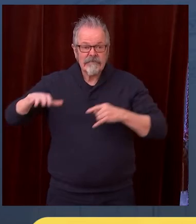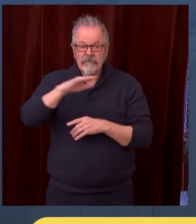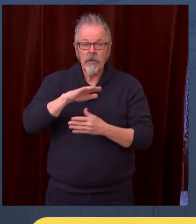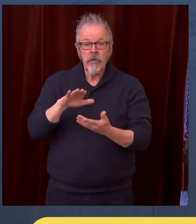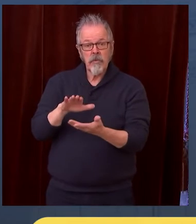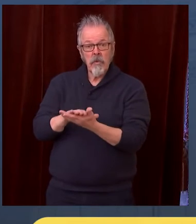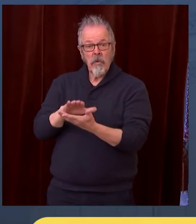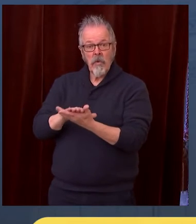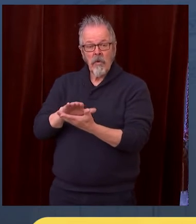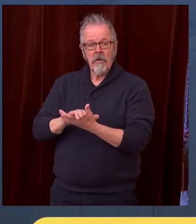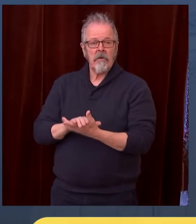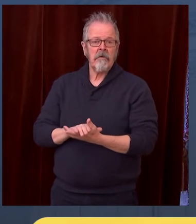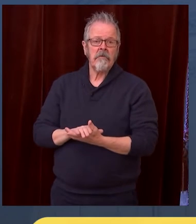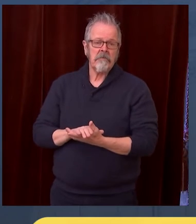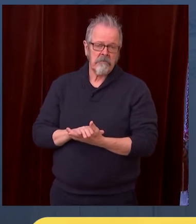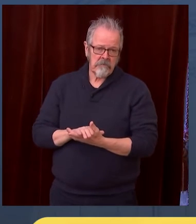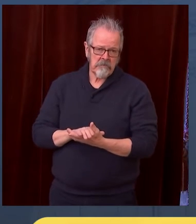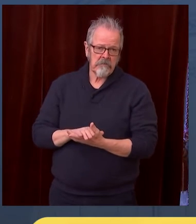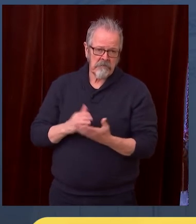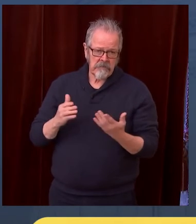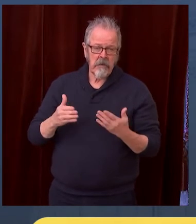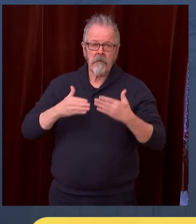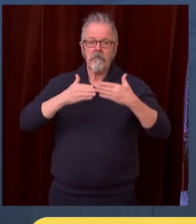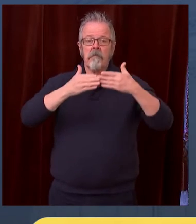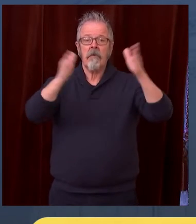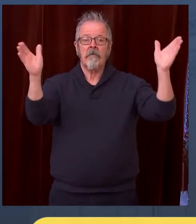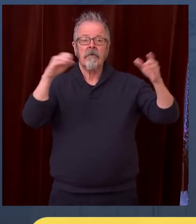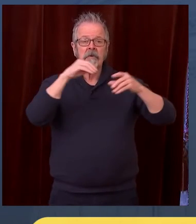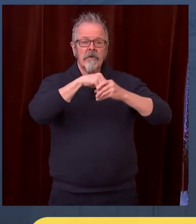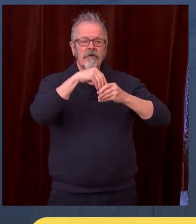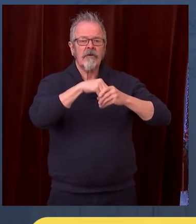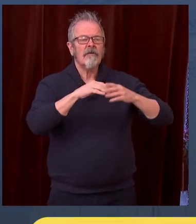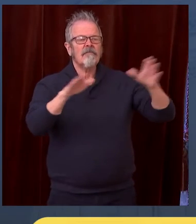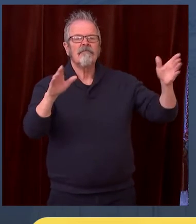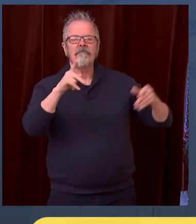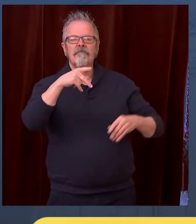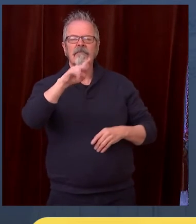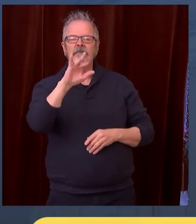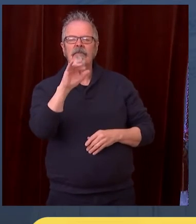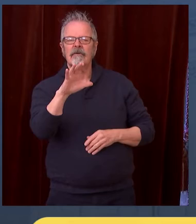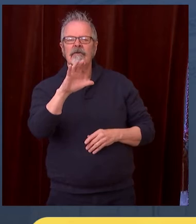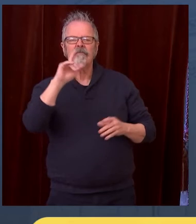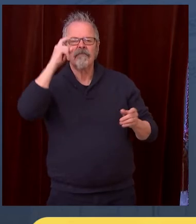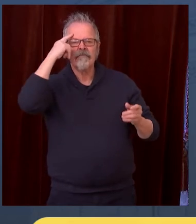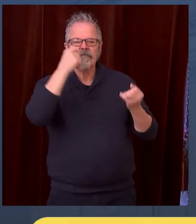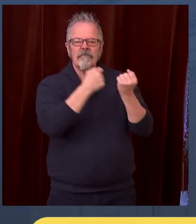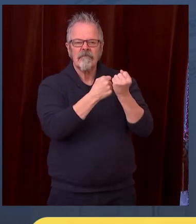in our public indoor spaces as of Monday March 21.